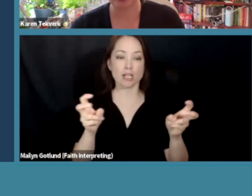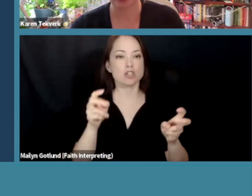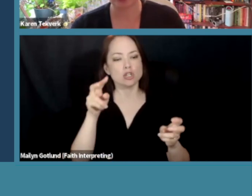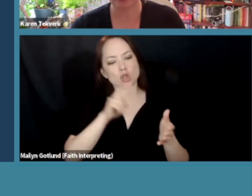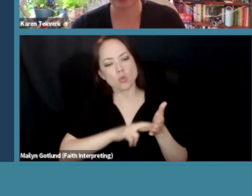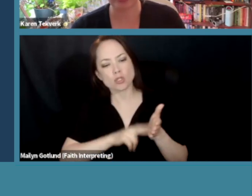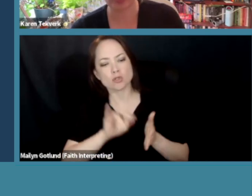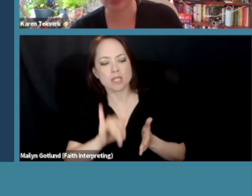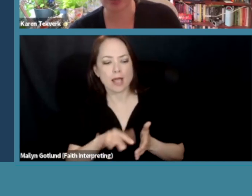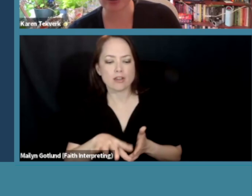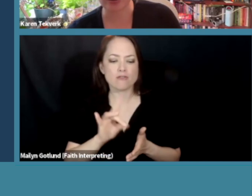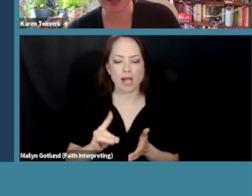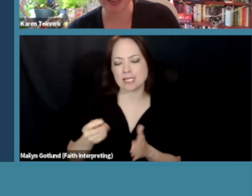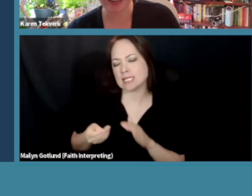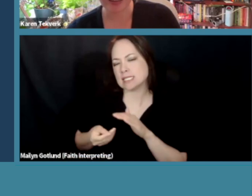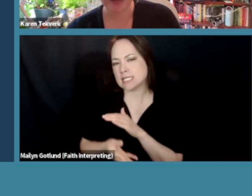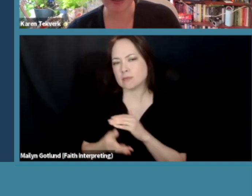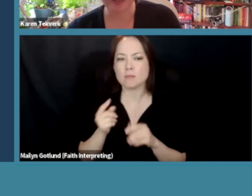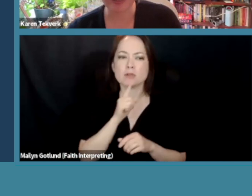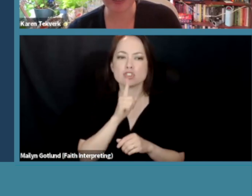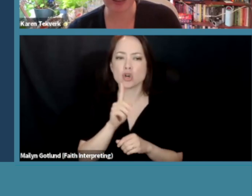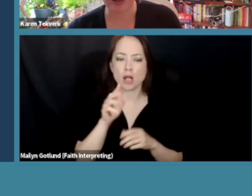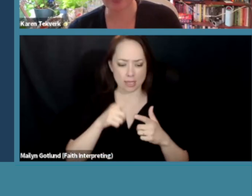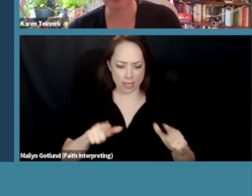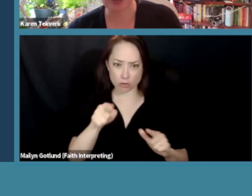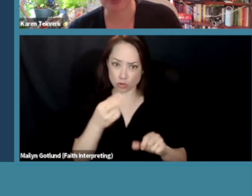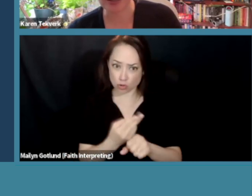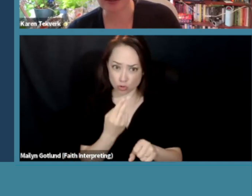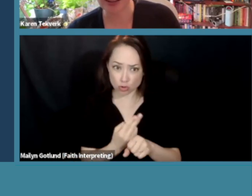how to make sure that the language that you're using is inclusive